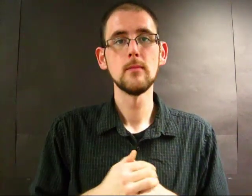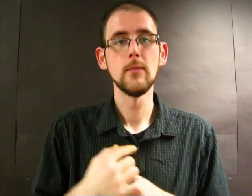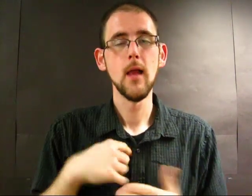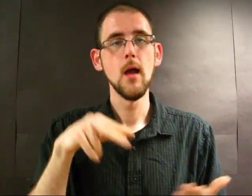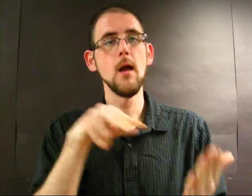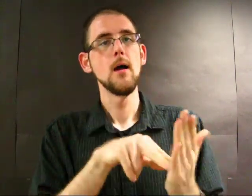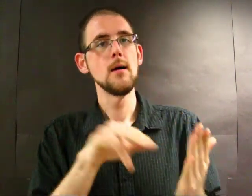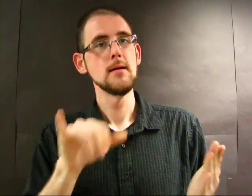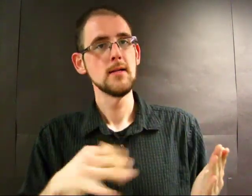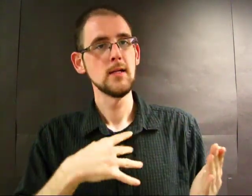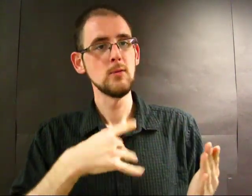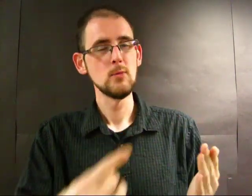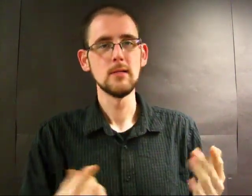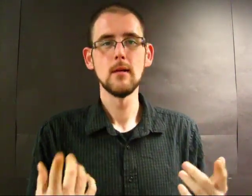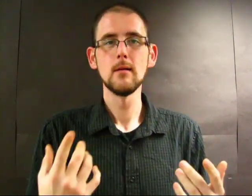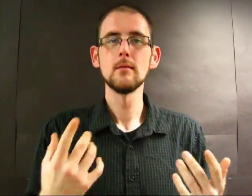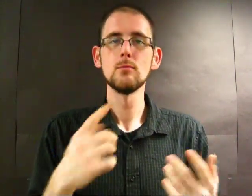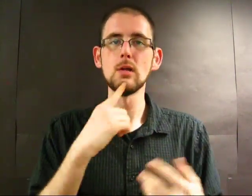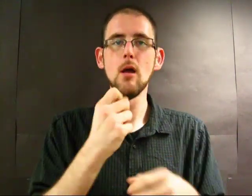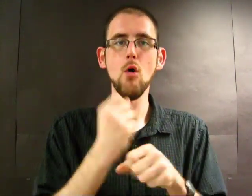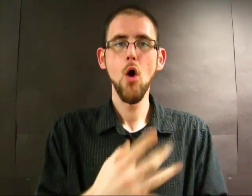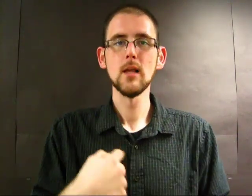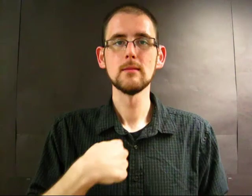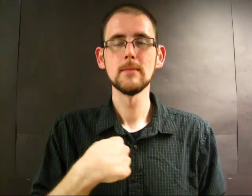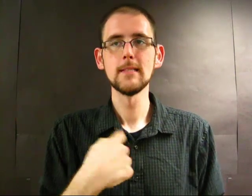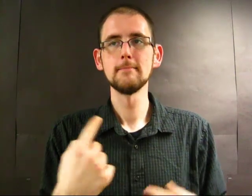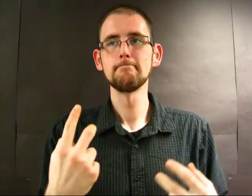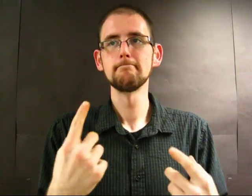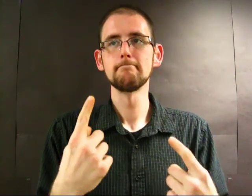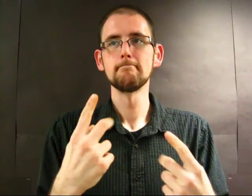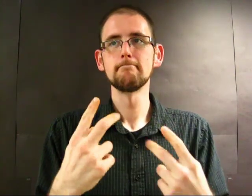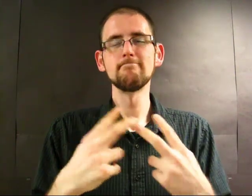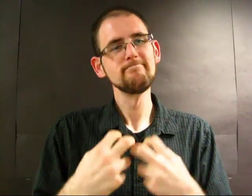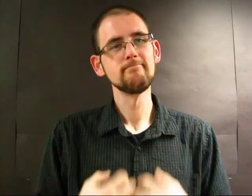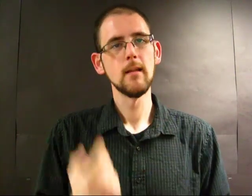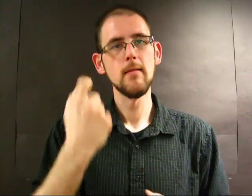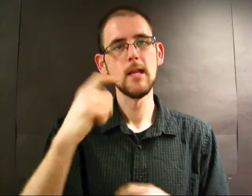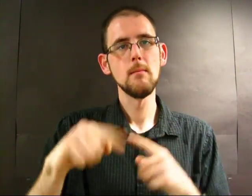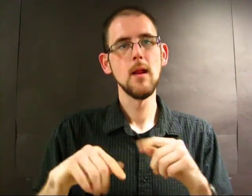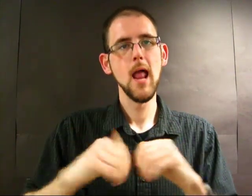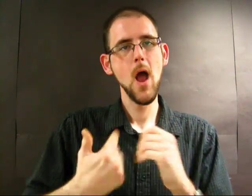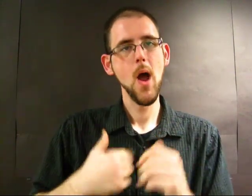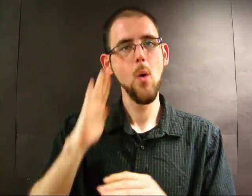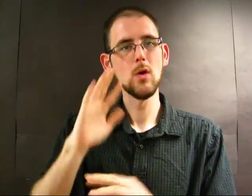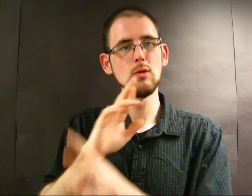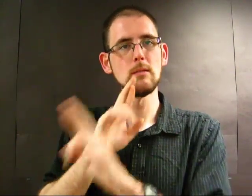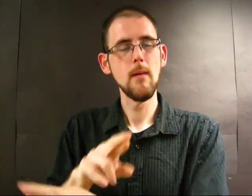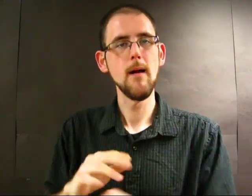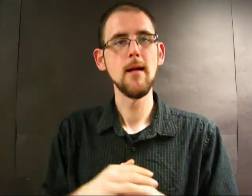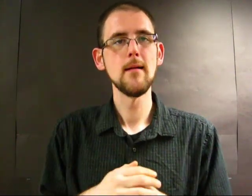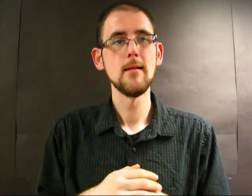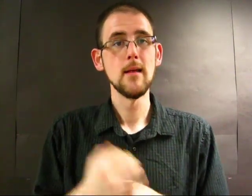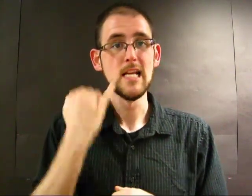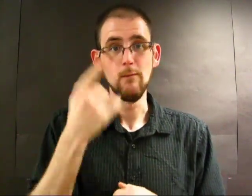I thought it was an interesting way to get me thinking about how I'd respond to this kind of situation.